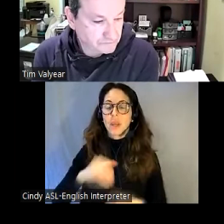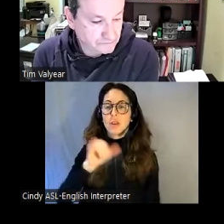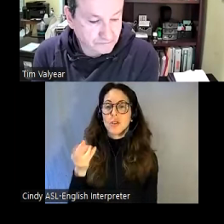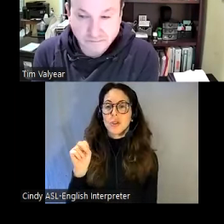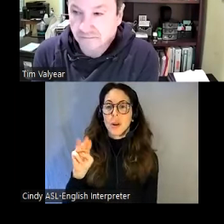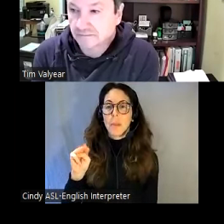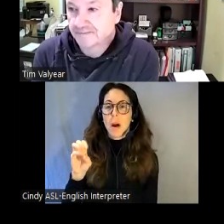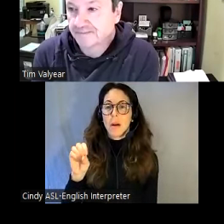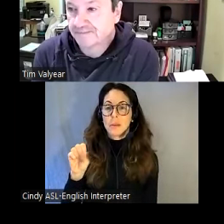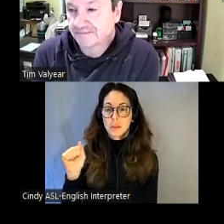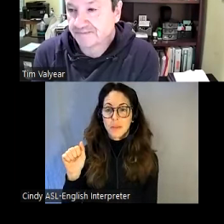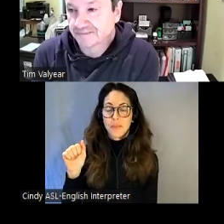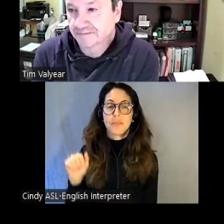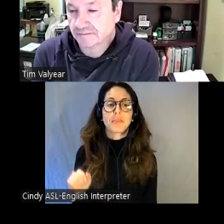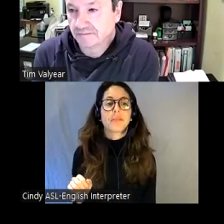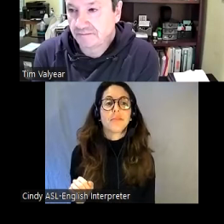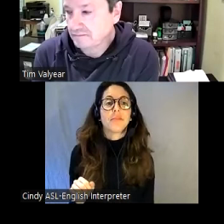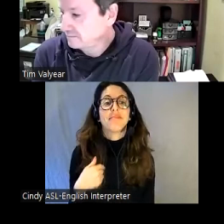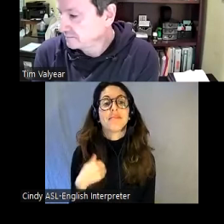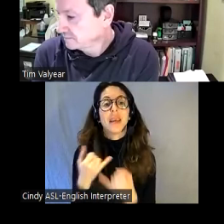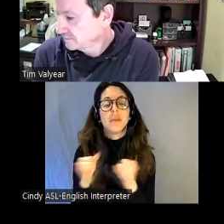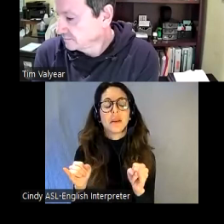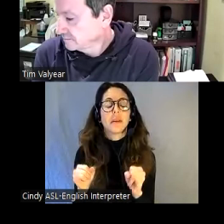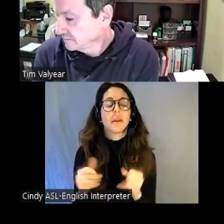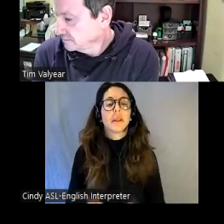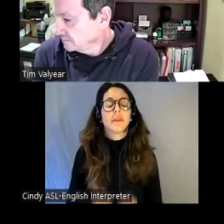Safe with COVID-19, Changing Public Health Guidelines in